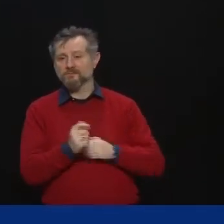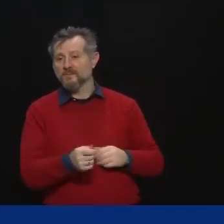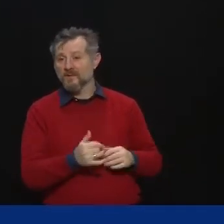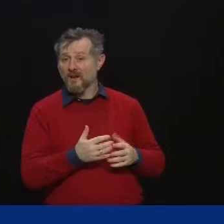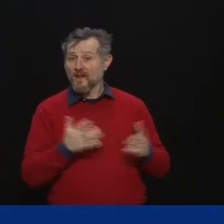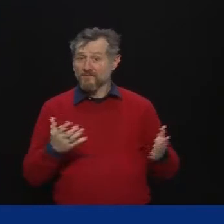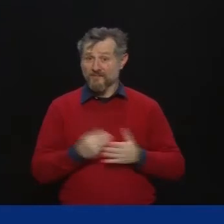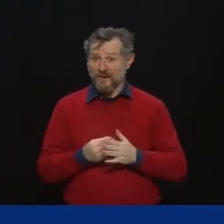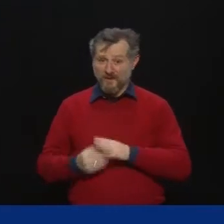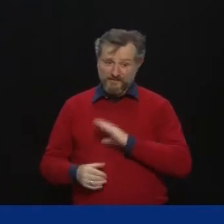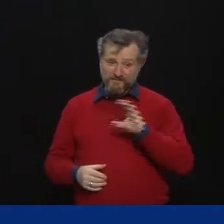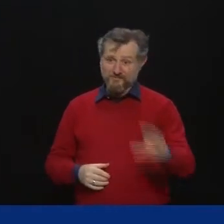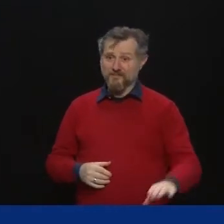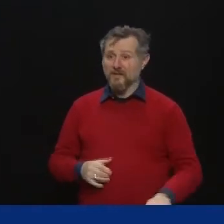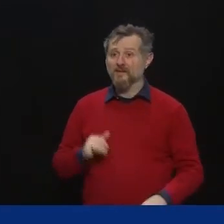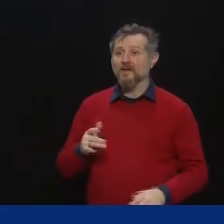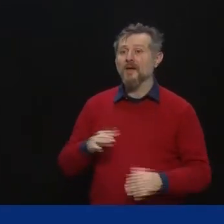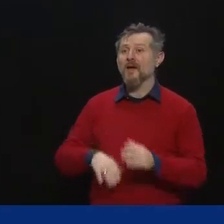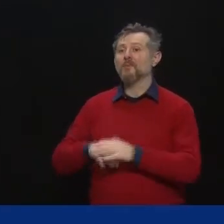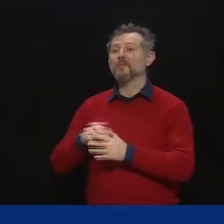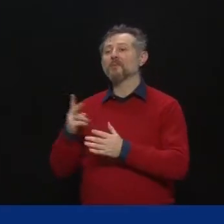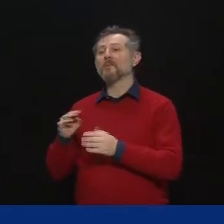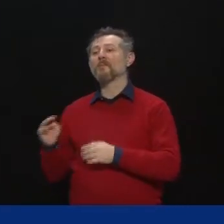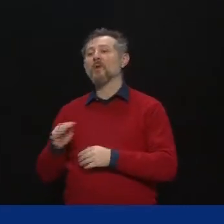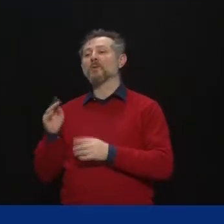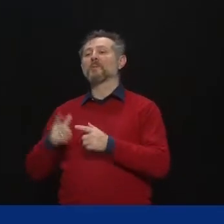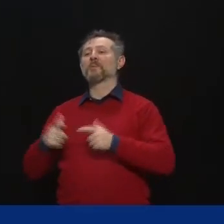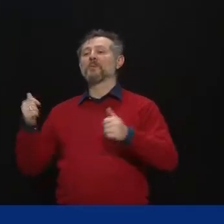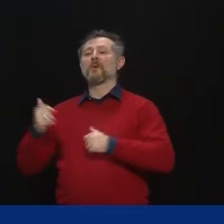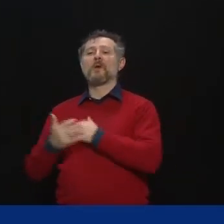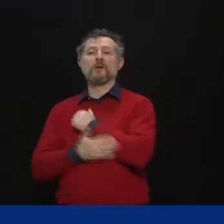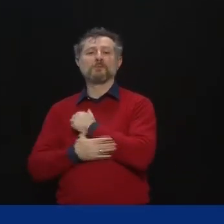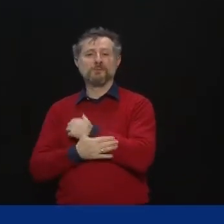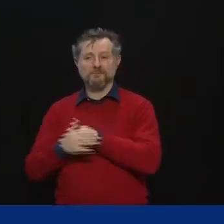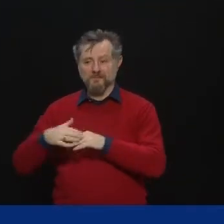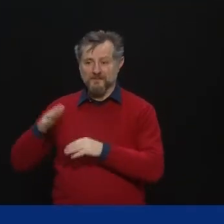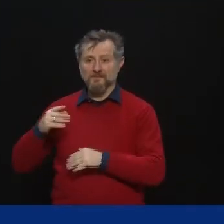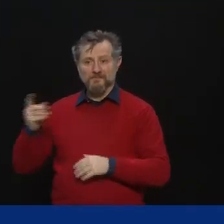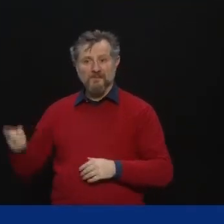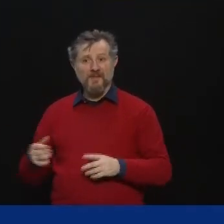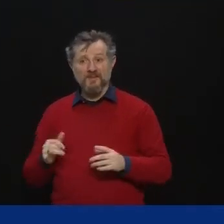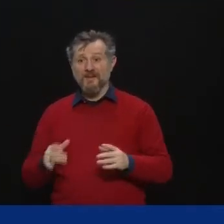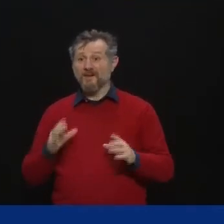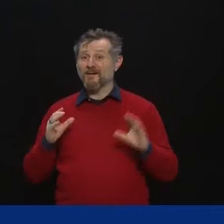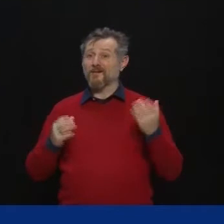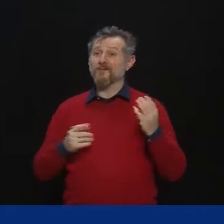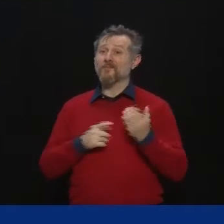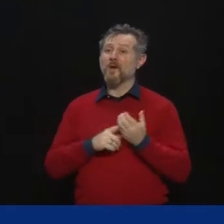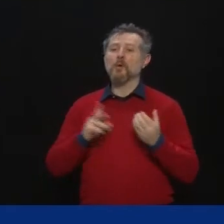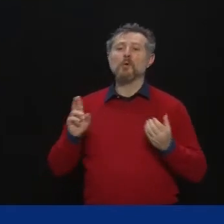$65 MILLION TO HELP THEM ASSOCIATE WITH THE COSTS FOR THE PROTOCOLS WE PUT IN PLACE. I'M ENSURING THERE'S AT LEAST $1 MILLION AVAILABLE FOR THE